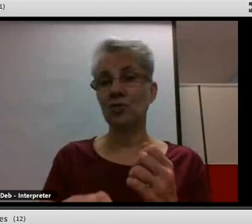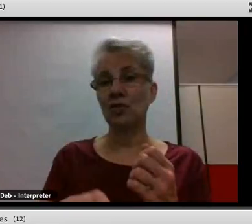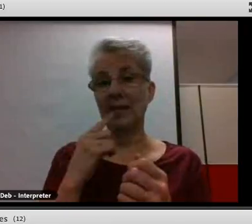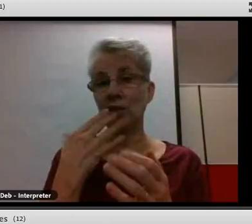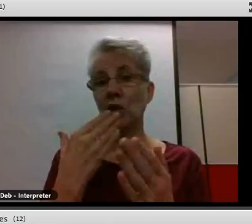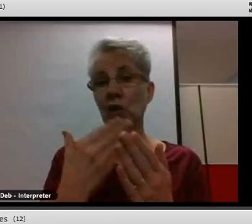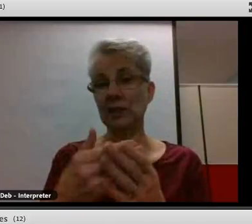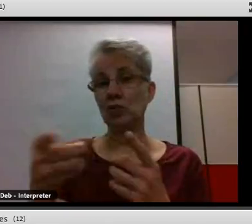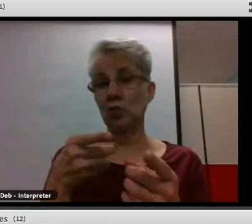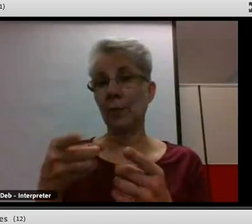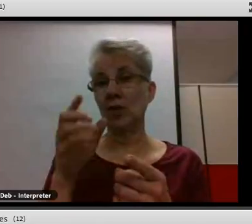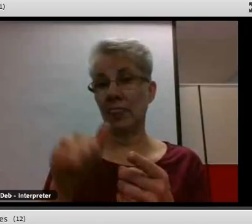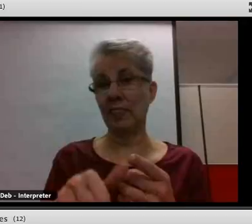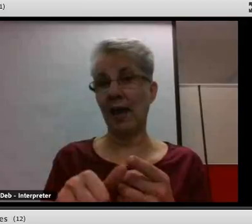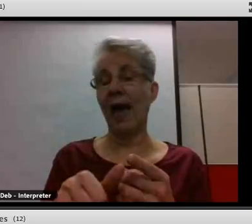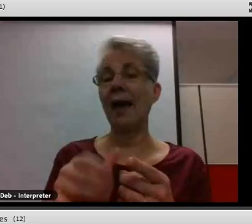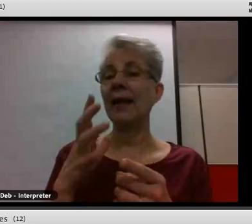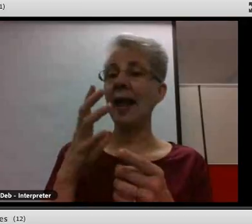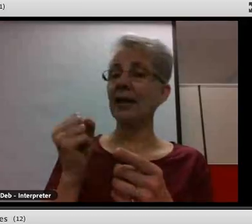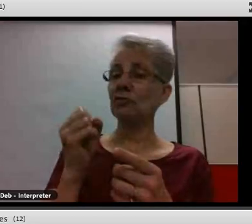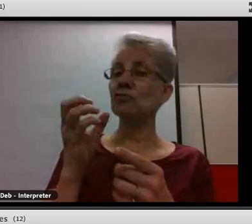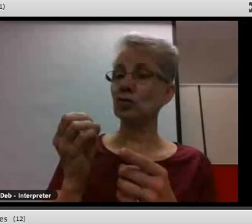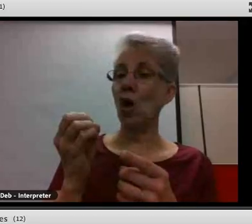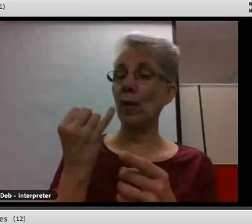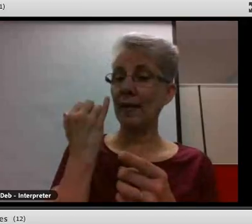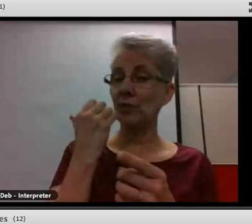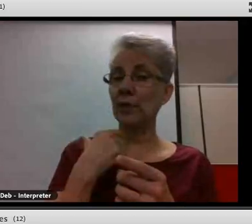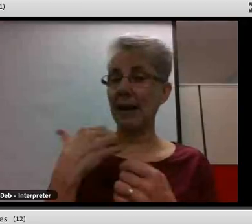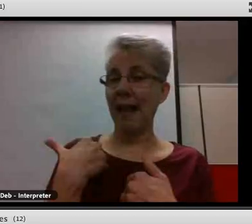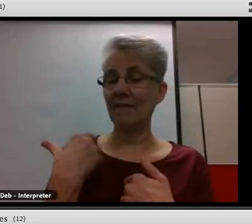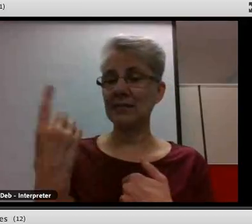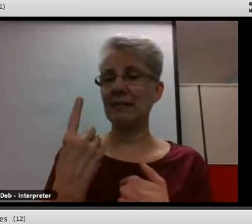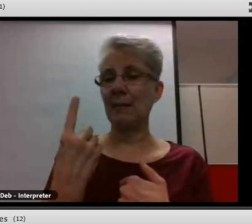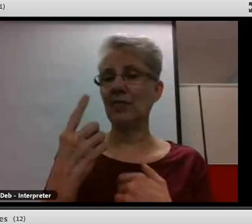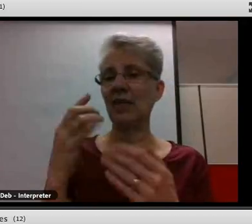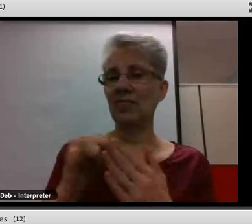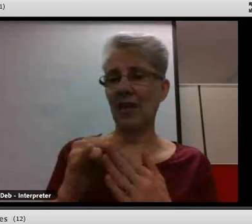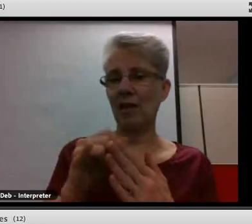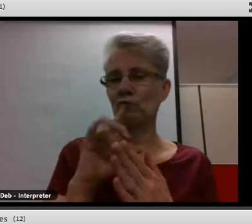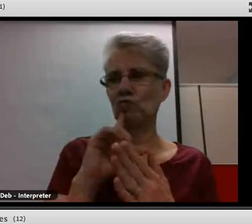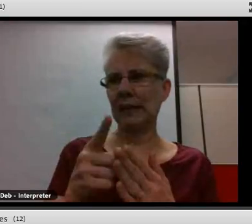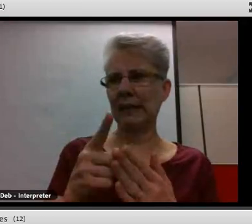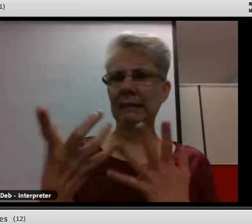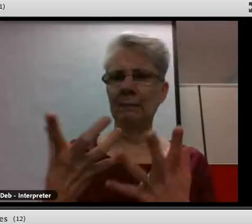So Section 504, again, we talked about this a little bit earlier,